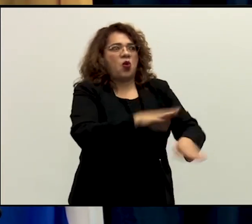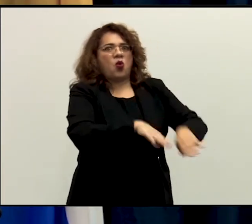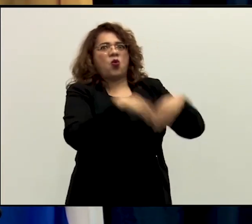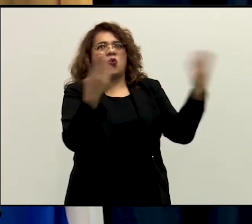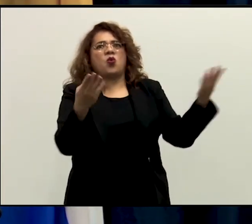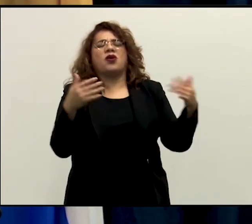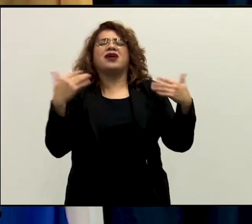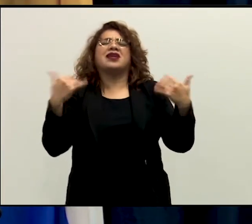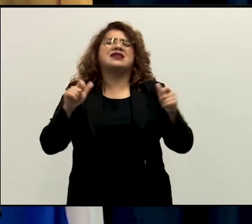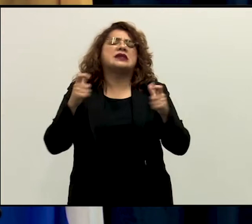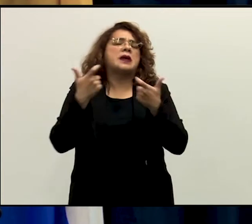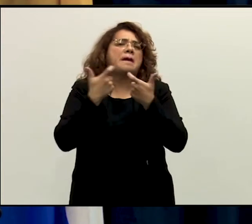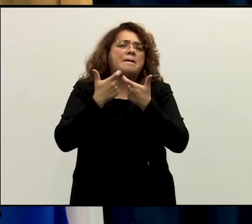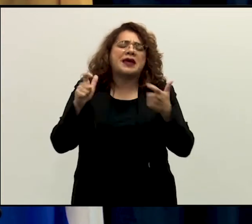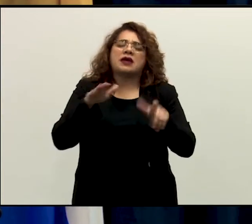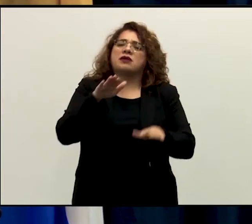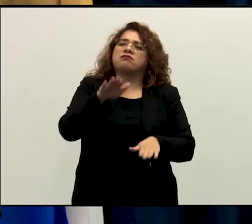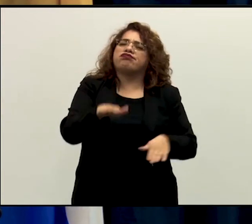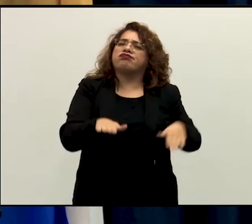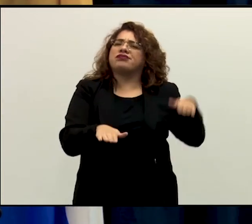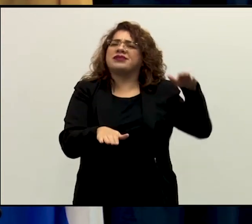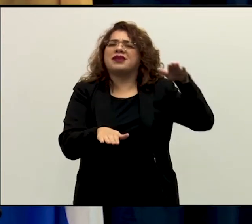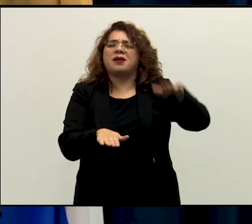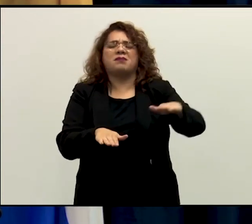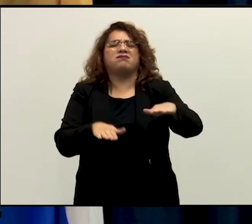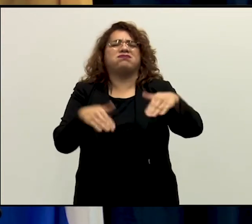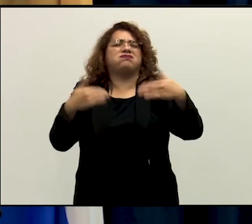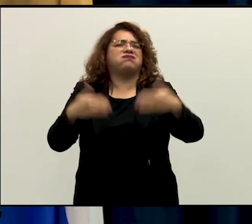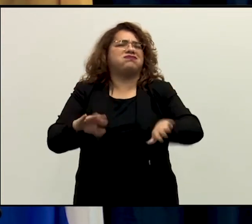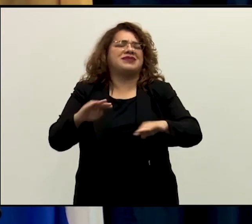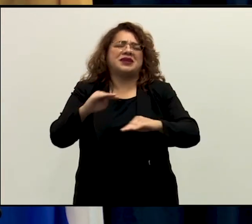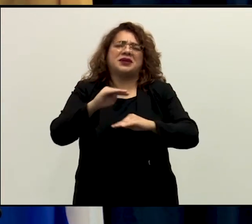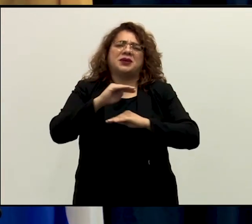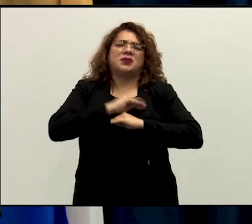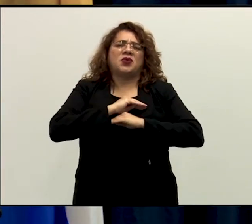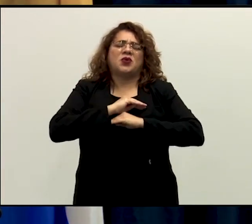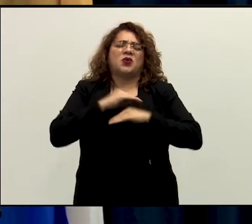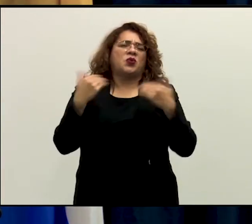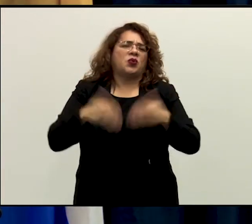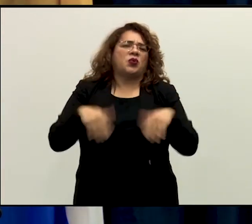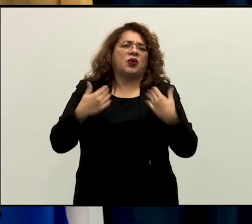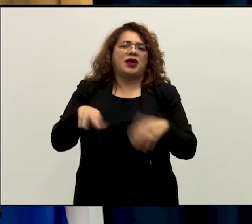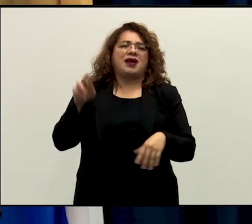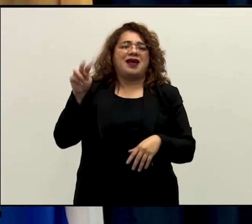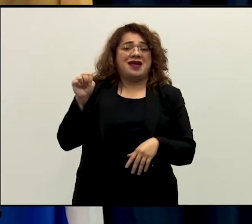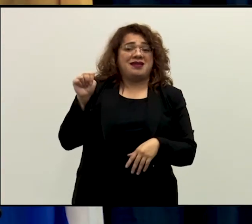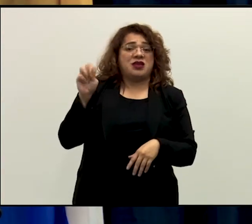for us as a city and we're just very grateful to the entire NWN team, the nurses, the team.